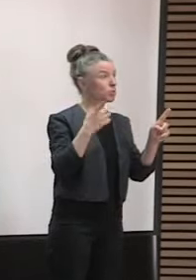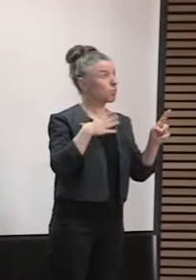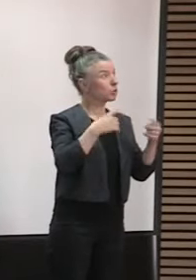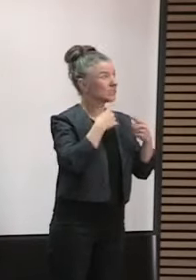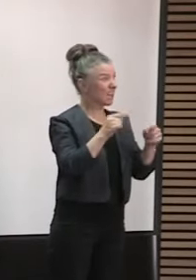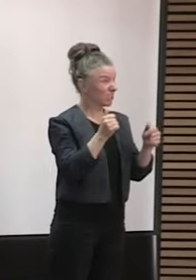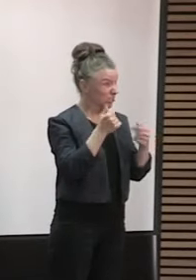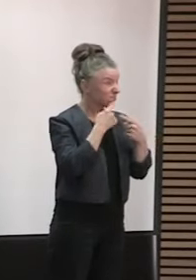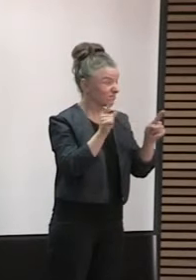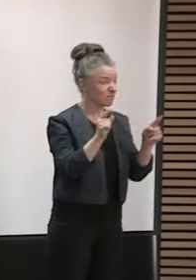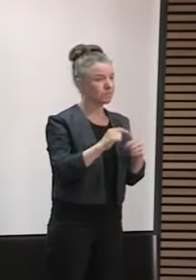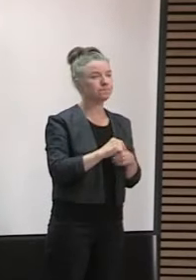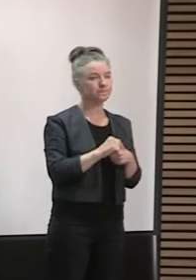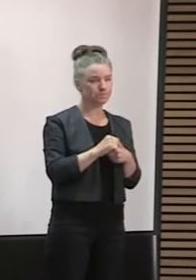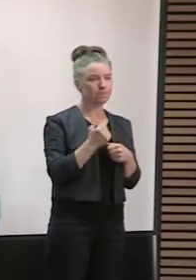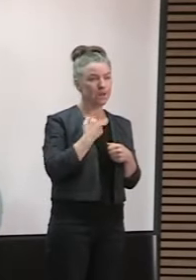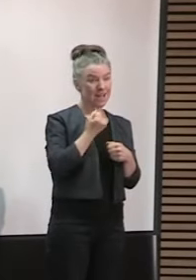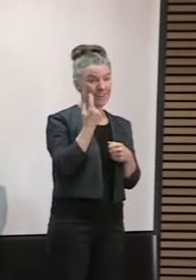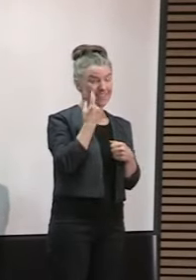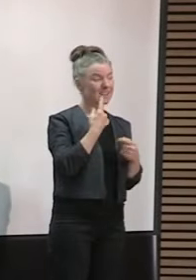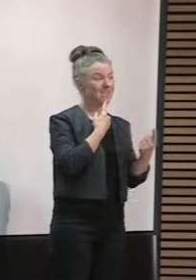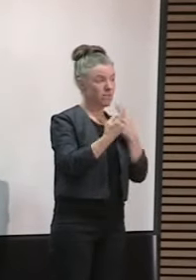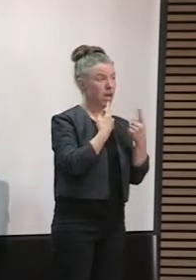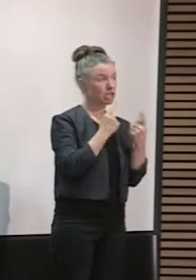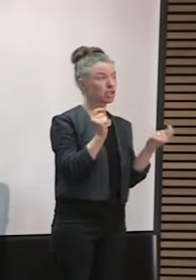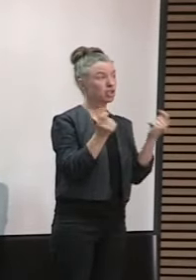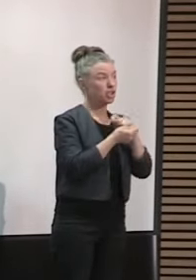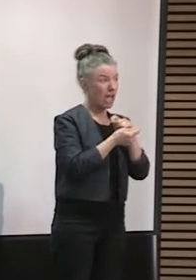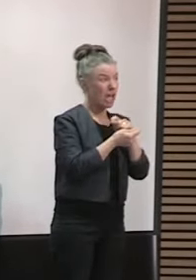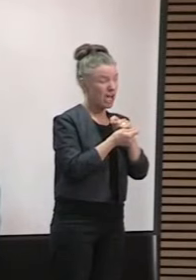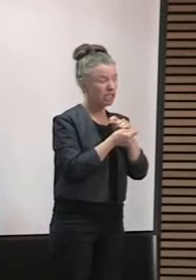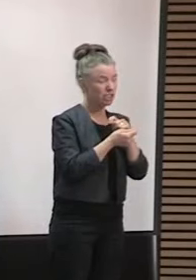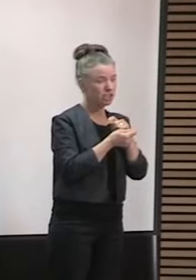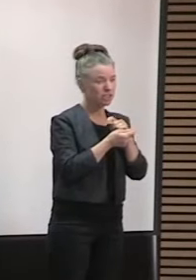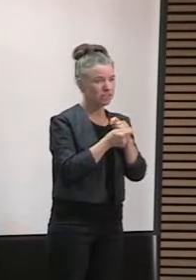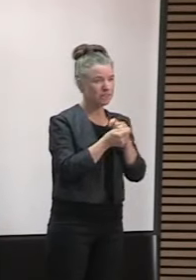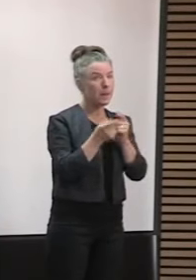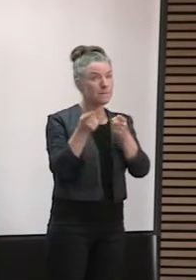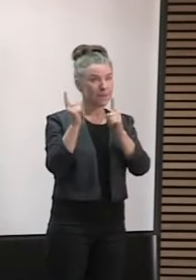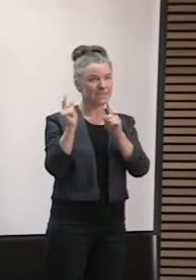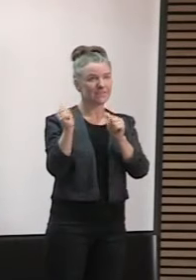ASHLEY BLOOMFIELD: Minister, you might want to comment? No is the